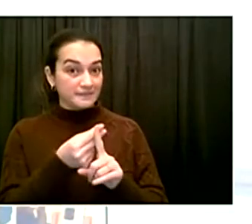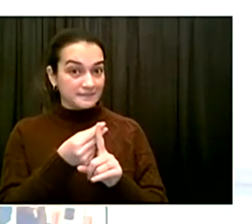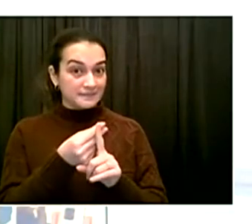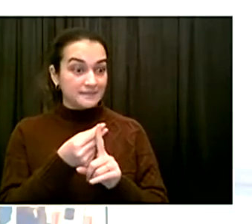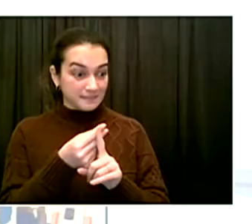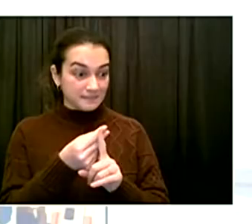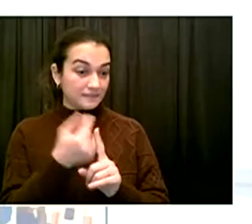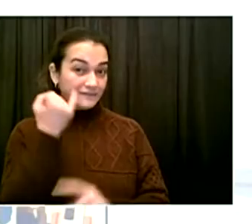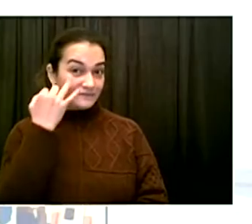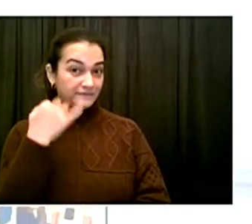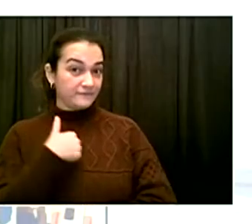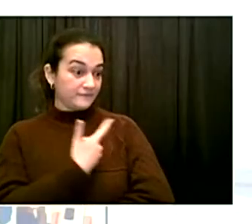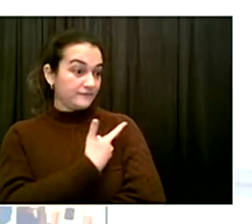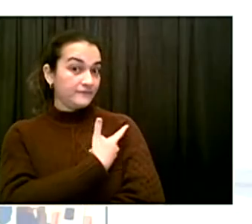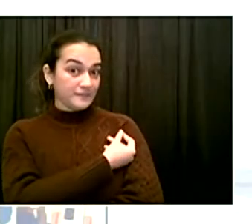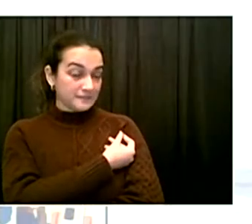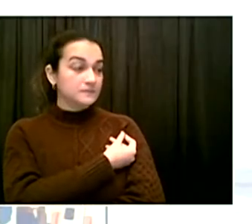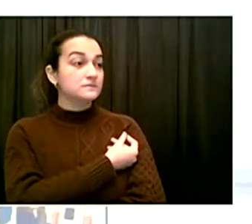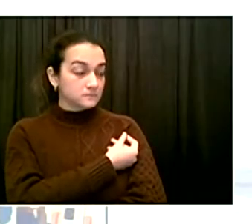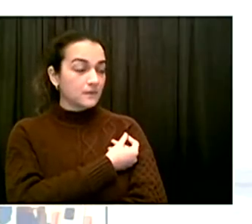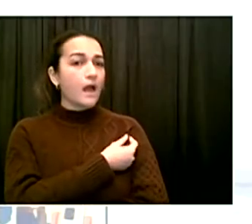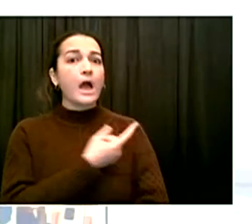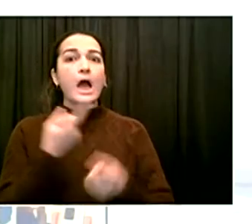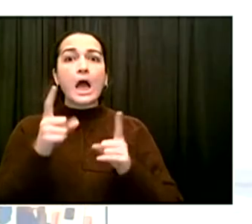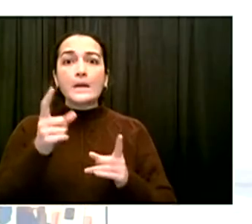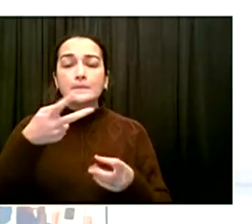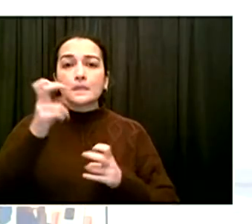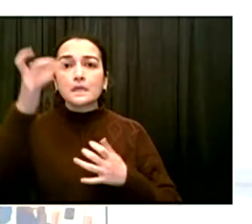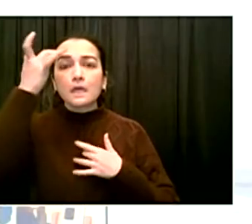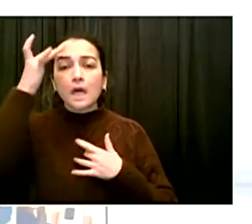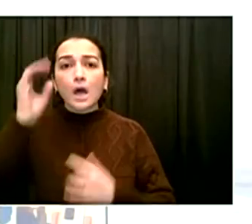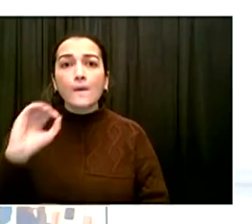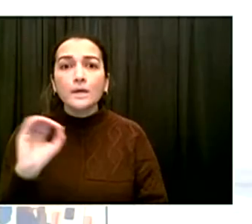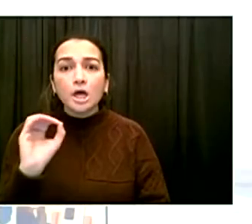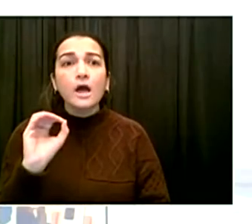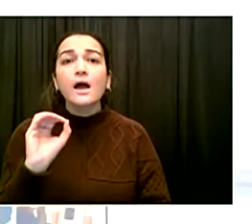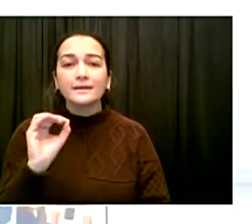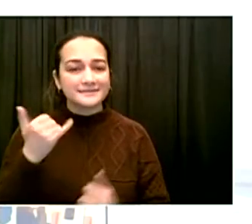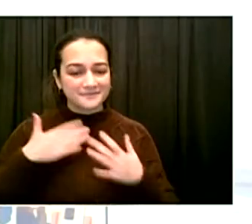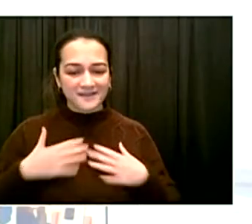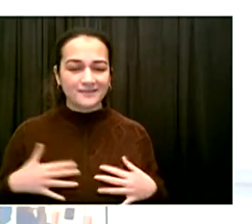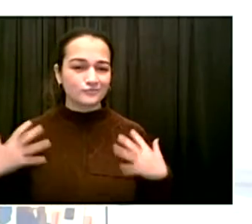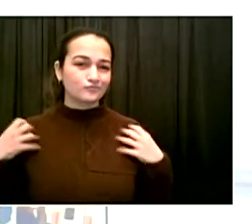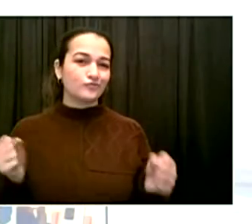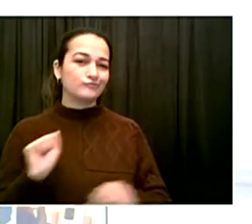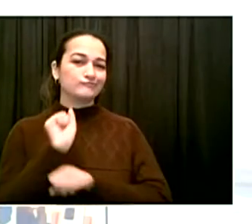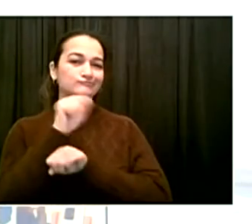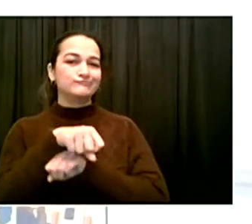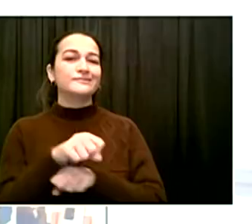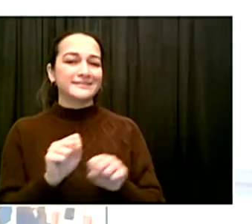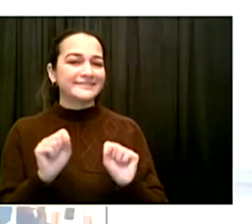VACCINATION REMAINS VITAL, EVEN AGAINST OMICRON BECAUSE IT CAN PROTECT YOU FROM SEVERE DISEASE.